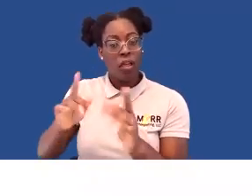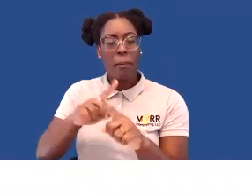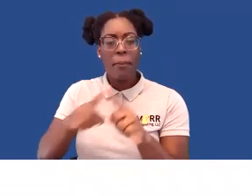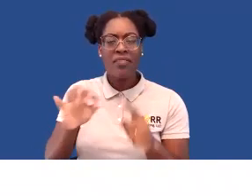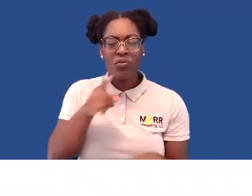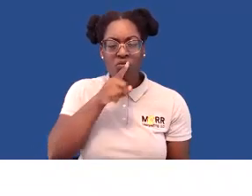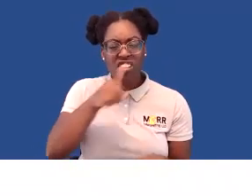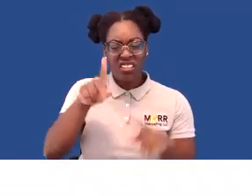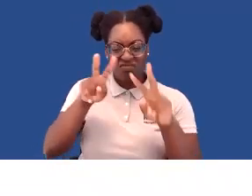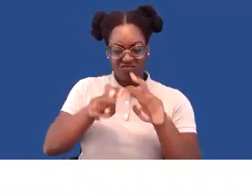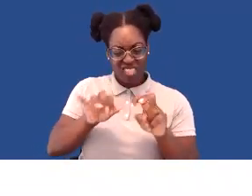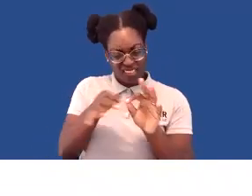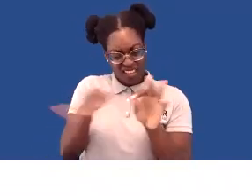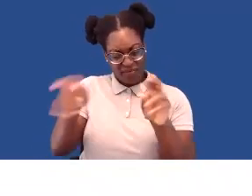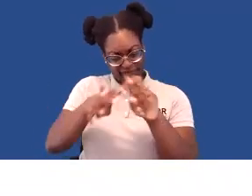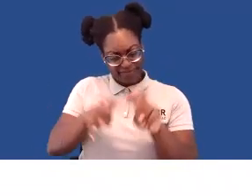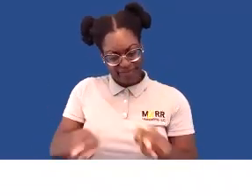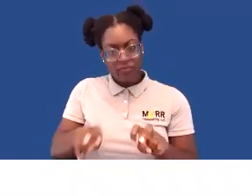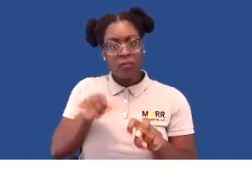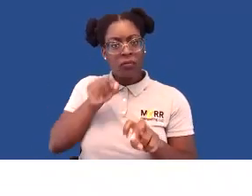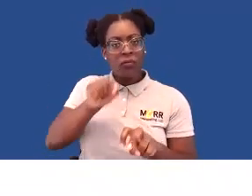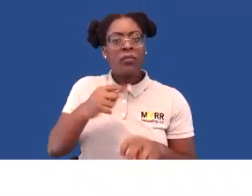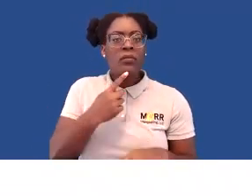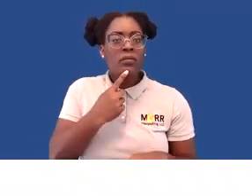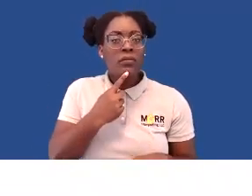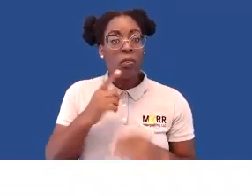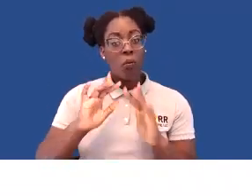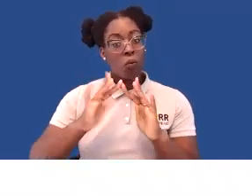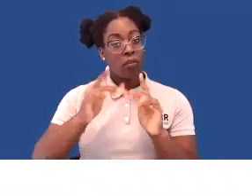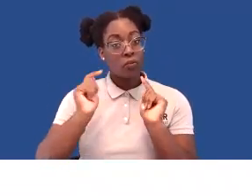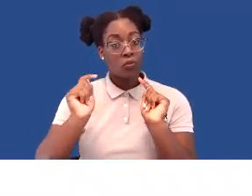they also address the idea that online tutoring can provide